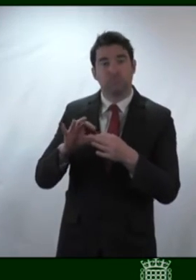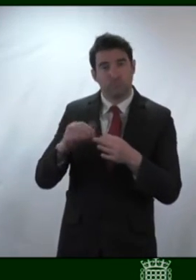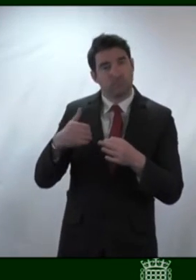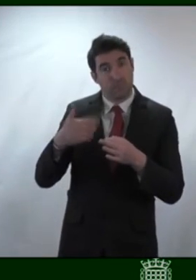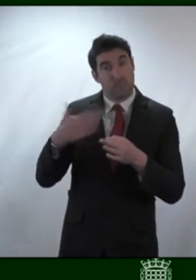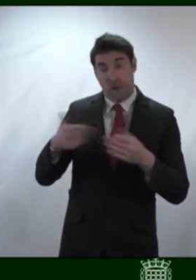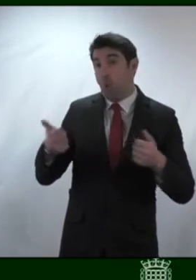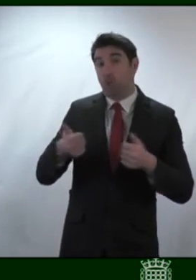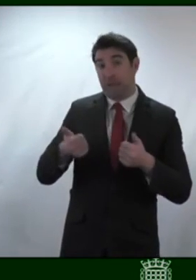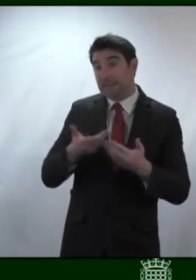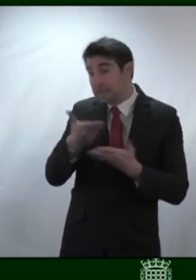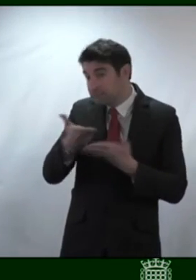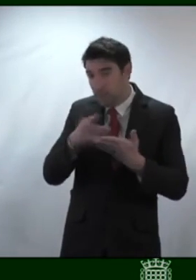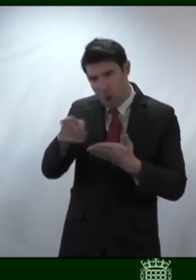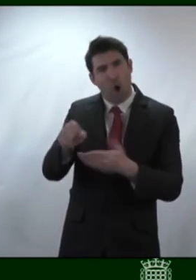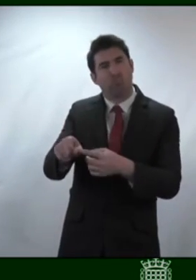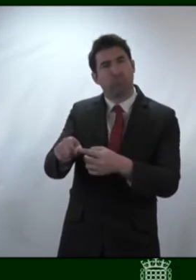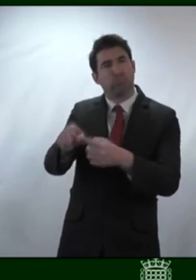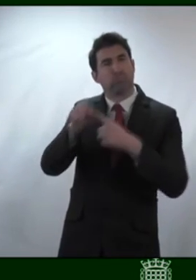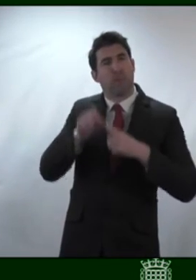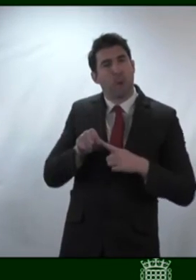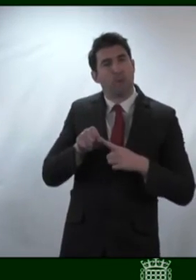about its proposals and are happy to taken them forward.